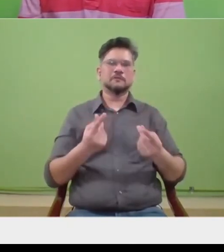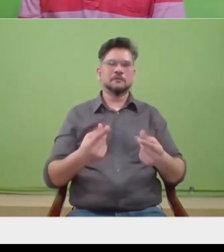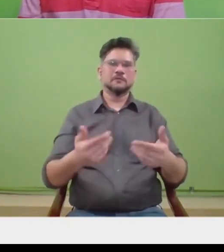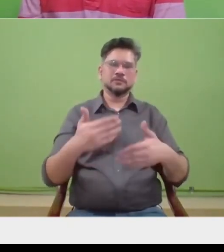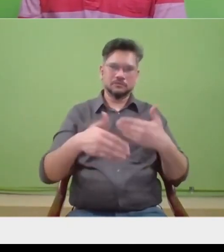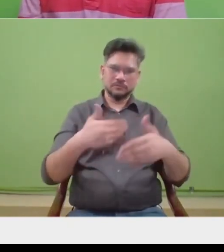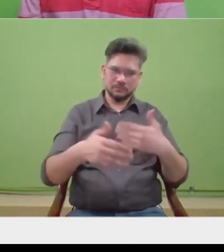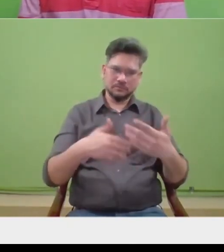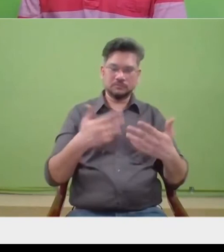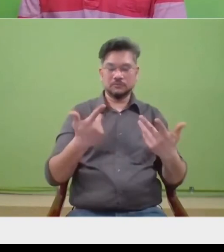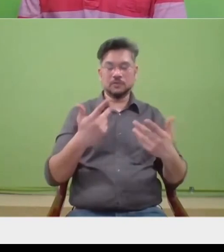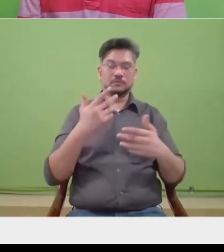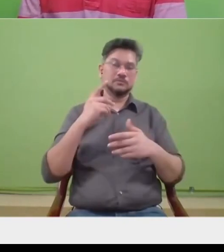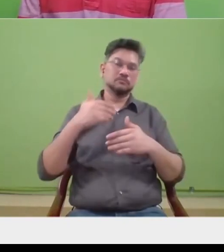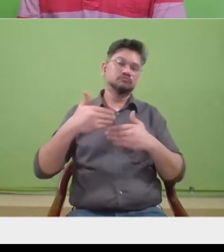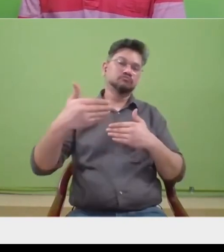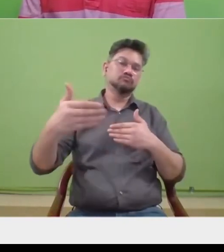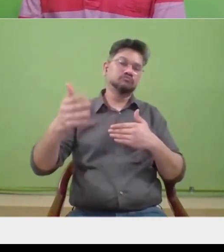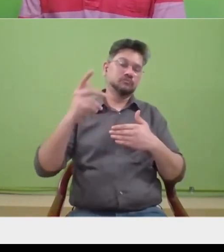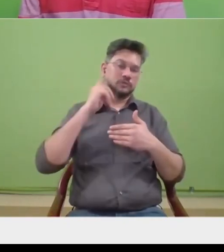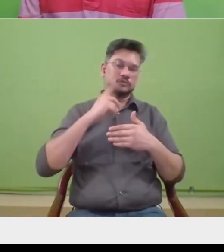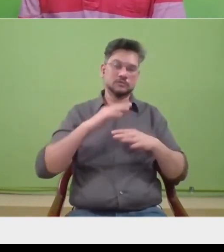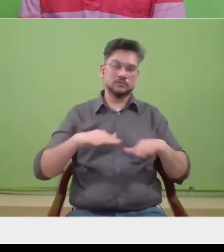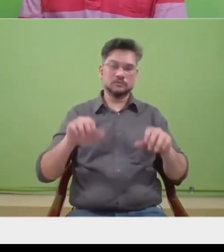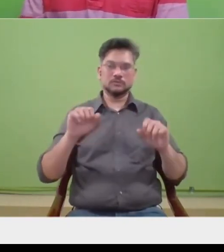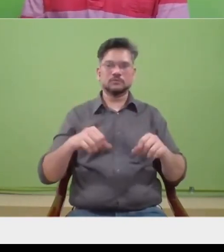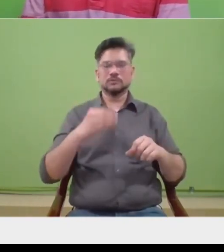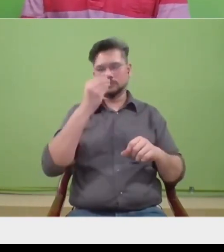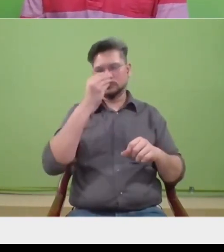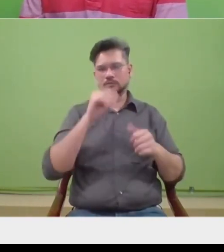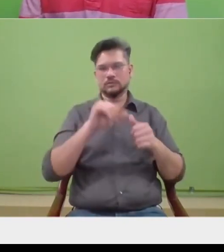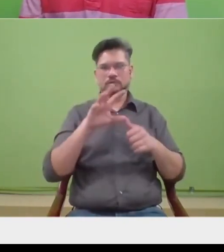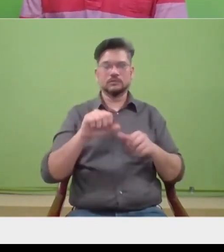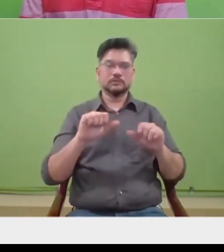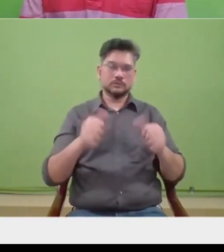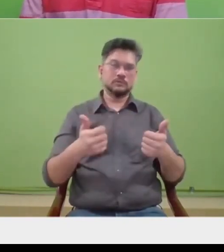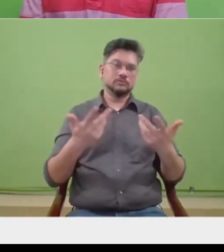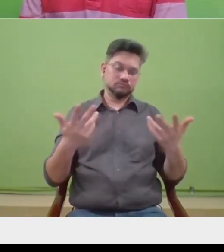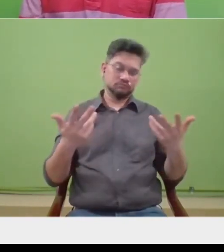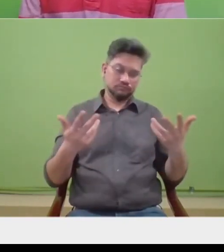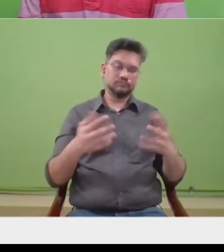to deaf students will be able to access it in the format so even even if the we do not have to wait